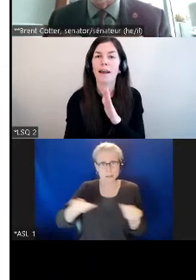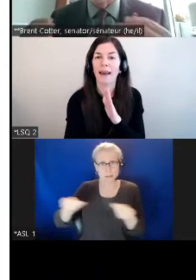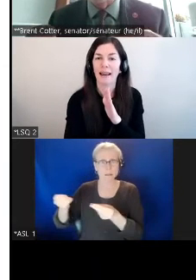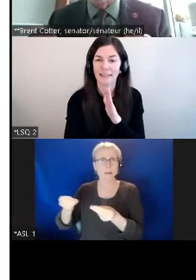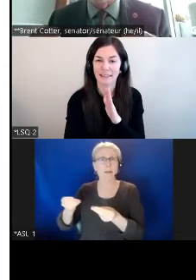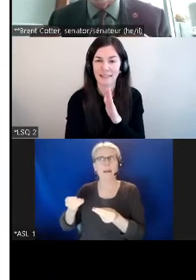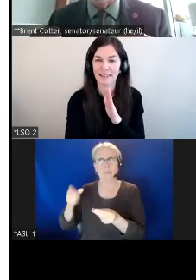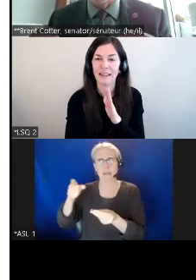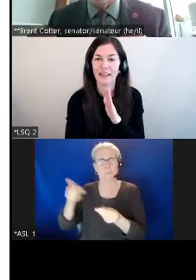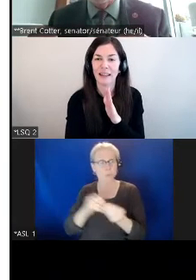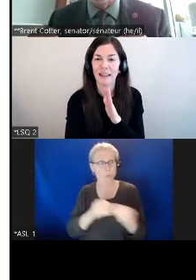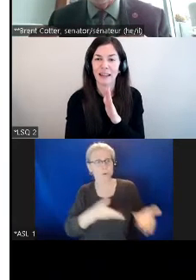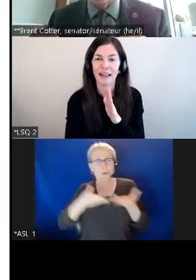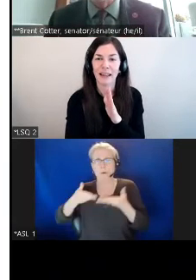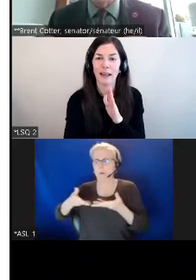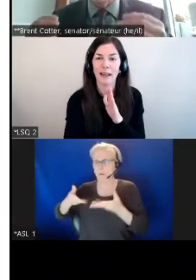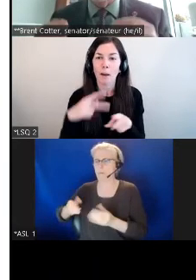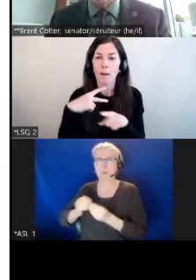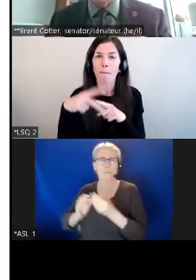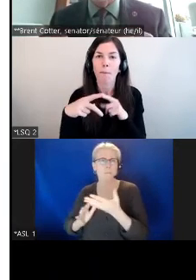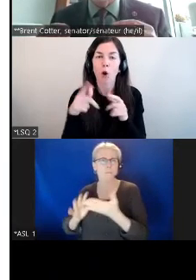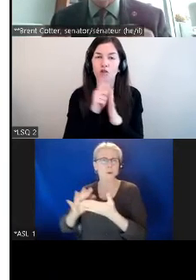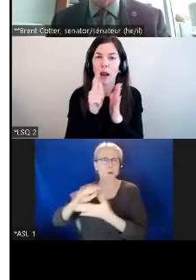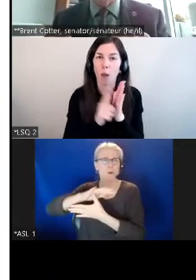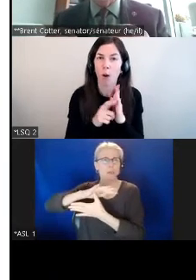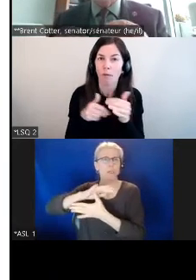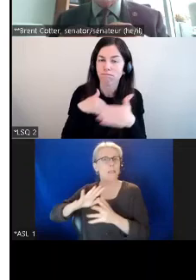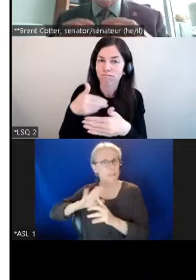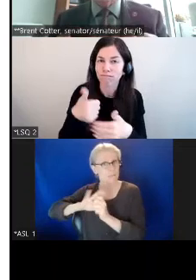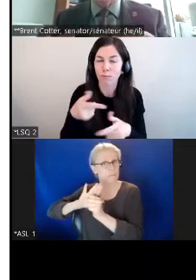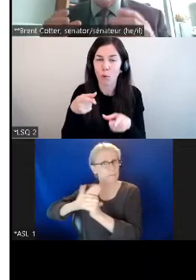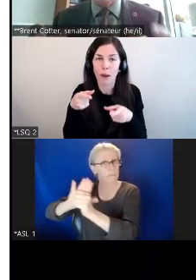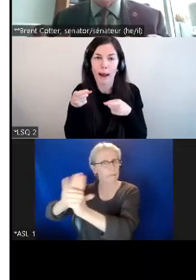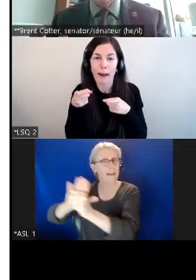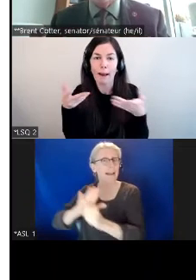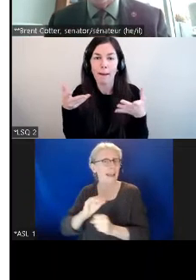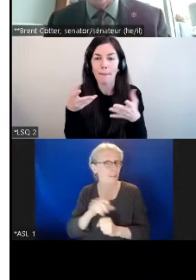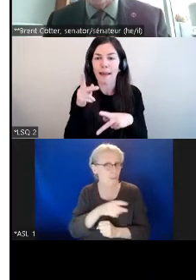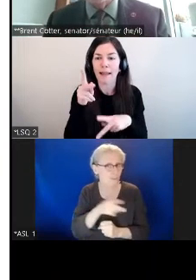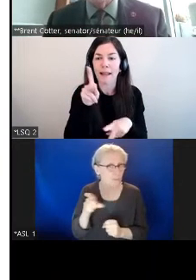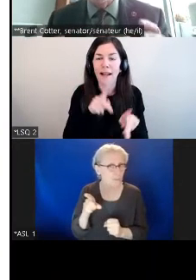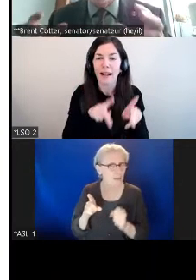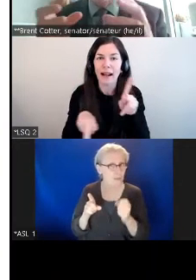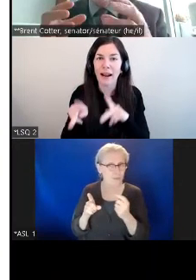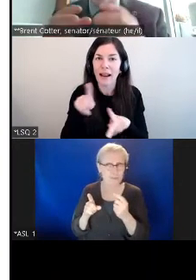MORE PRIORITY. THEY'LL TAKE IT SERIOUSLY. AND ALSO FOR YOU TO BE COMMUNICATING THE MESSAGES